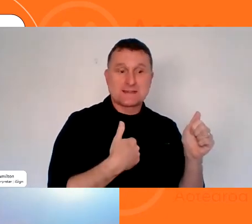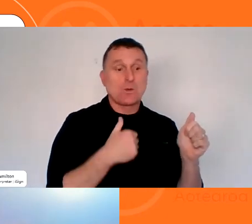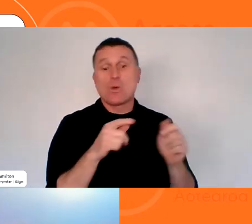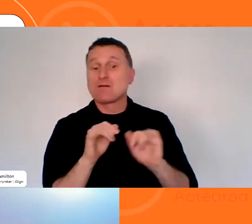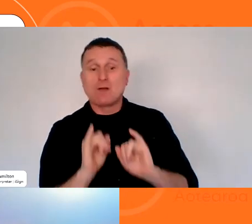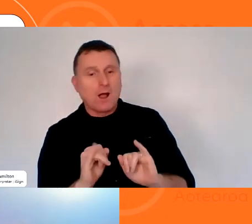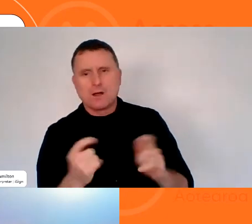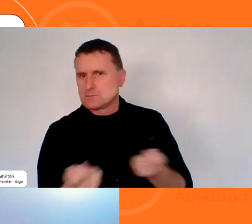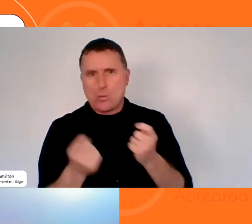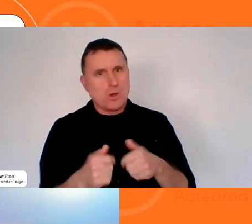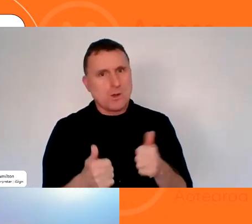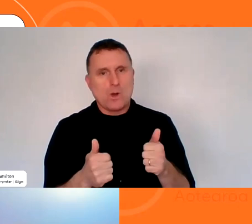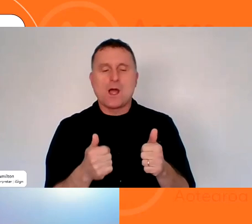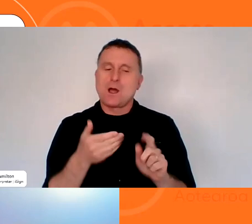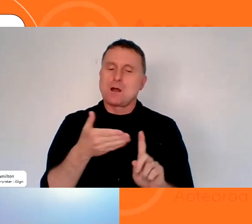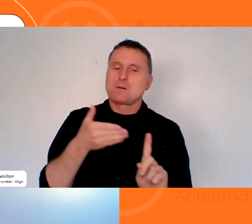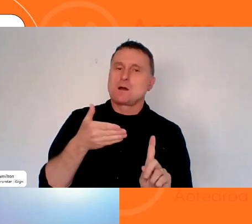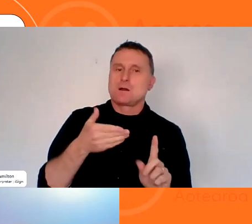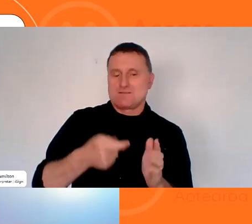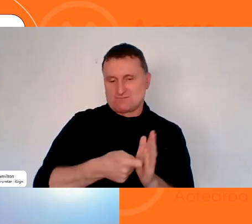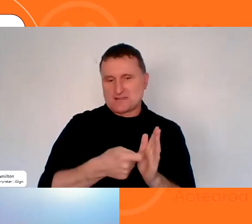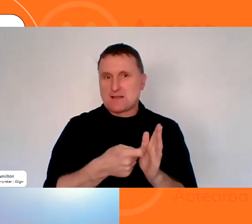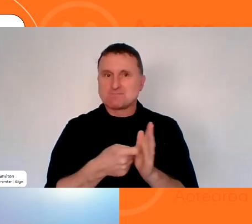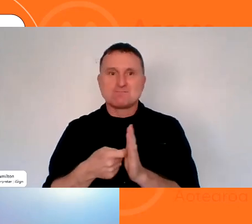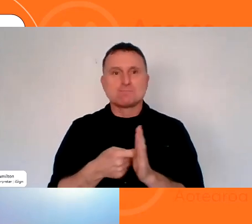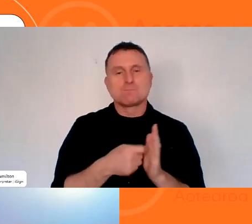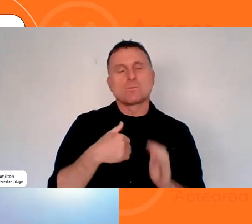We also have done some work in recent years identifying where